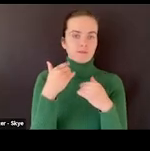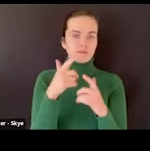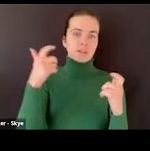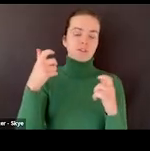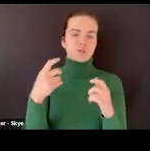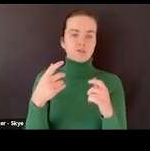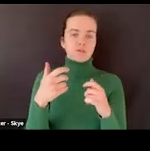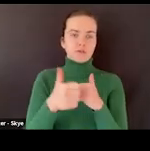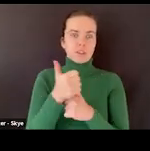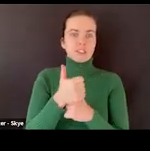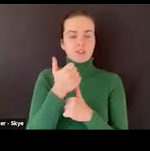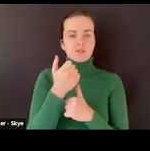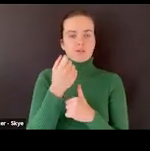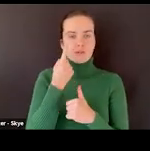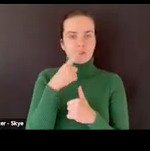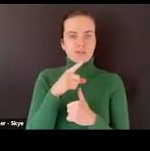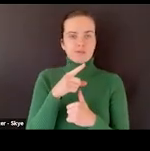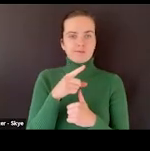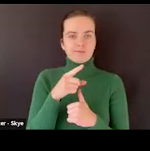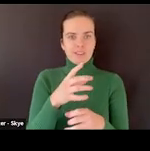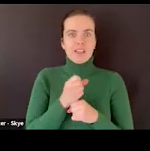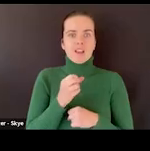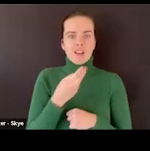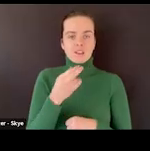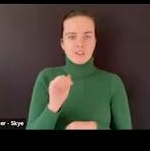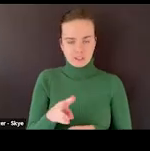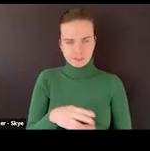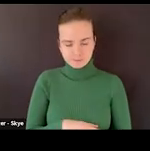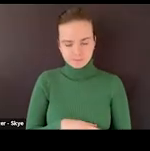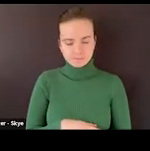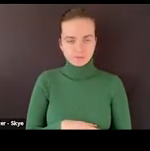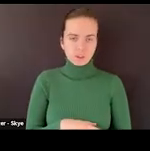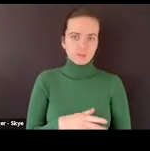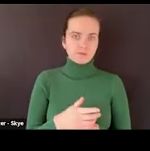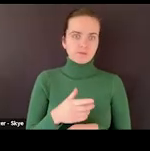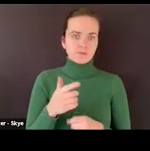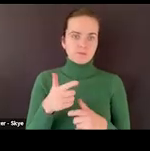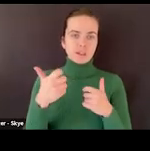HIV. So this is a pretty significant risk profile of the participants.